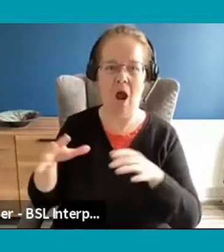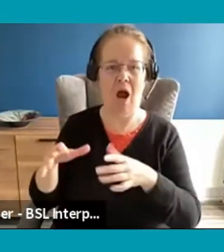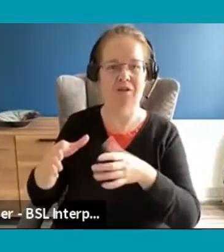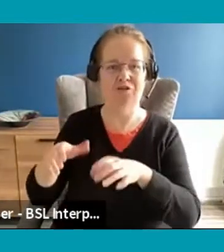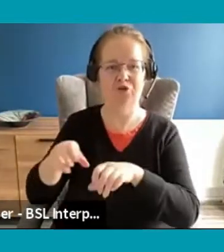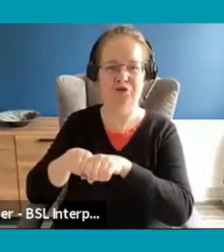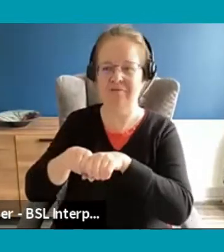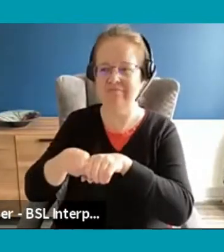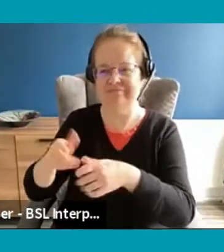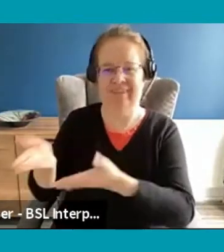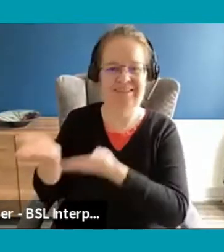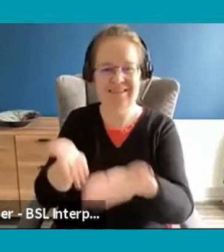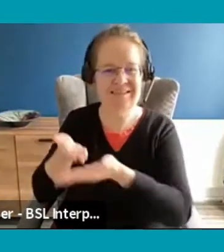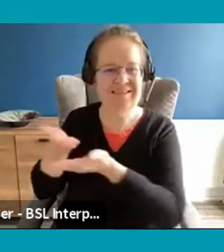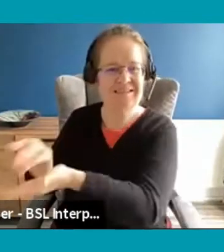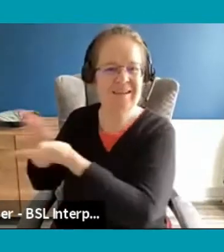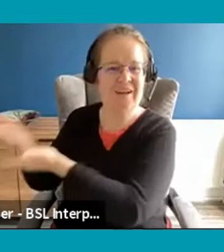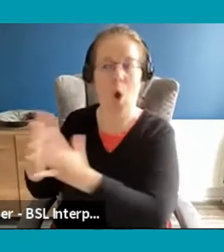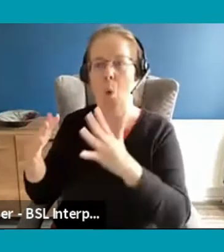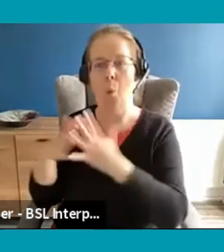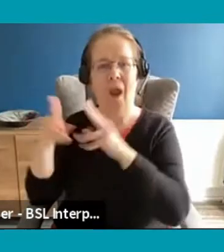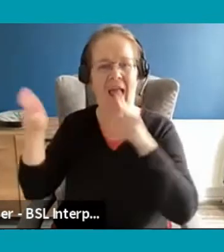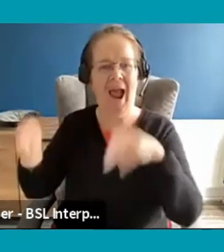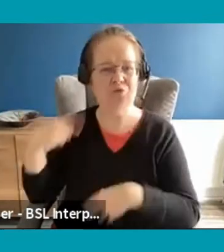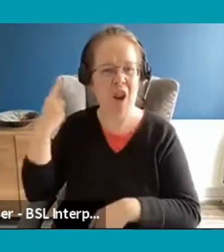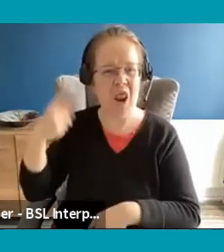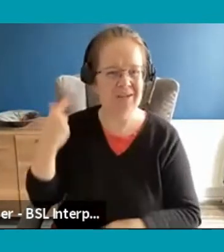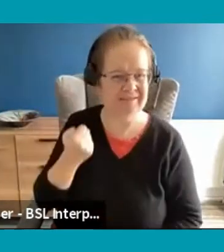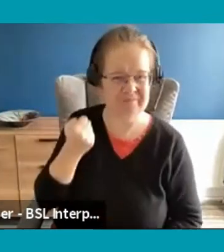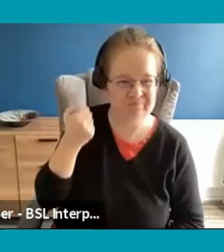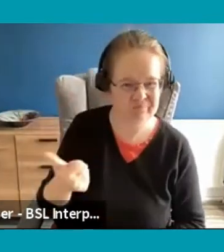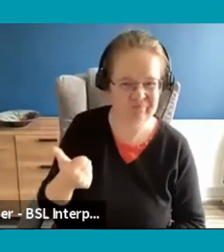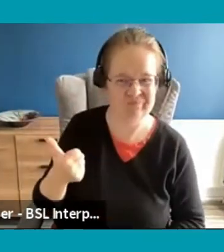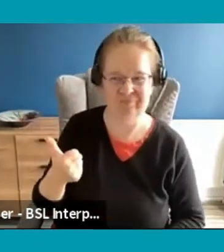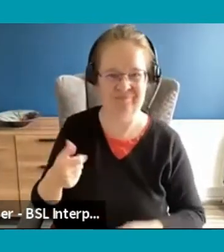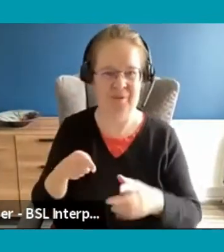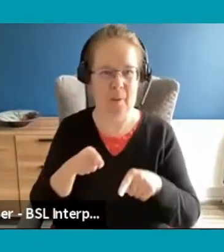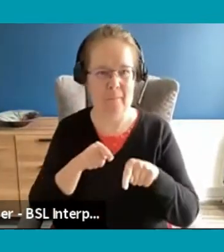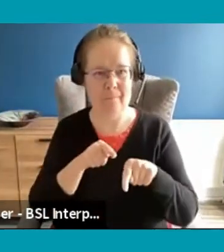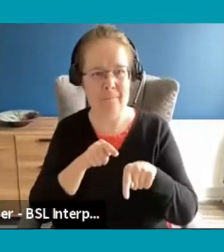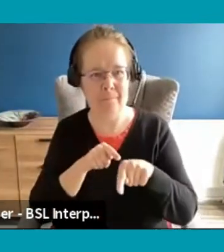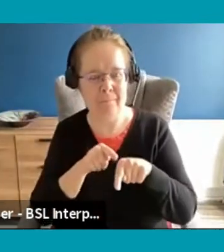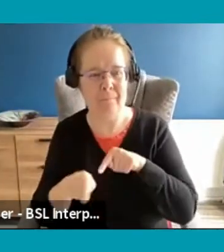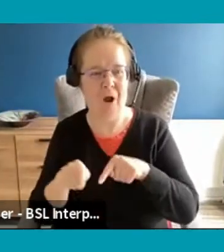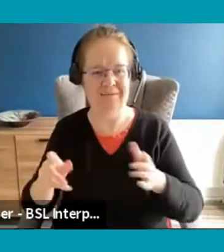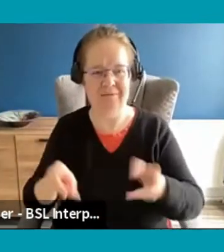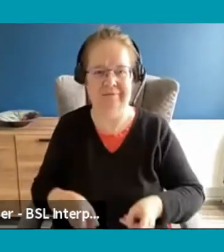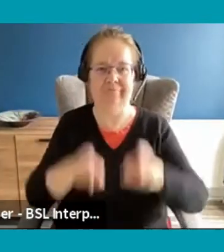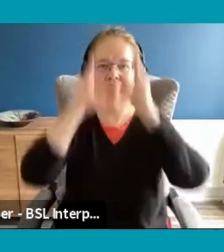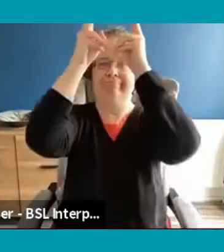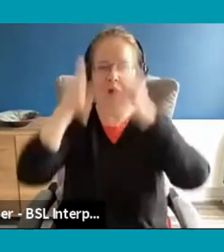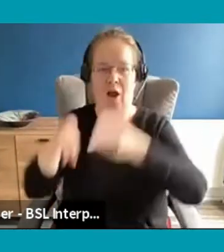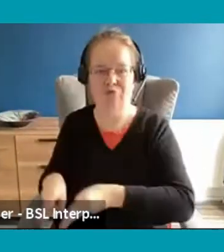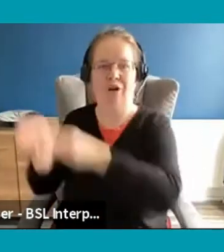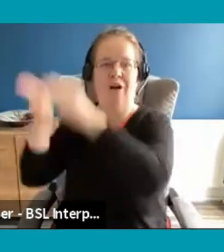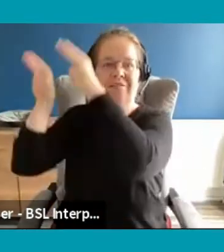large earth of warehousing operations. It's all sort of. Modern high rises, so again and it can be quite